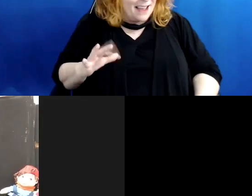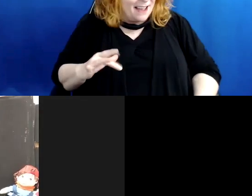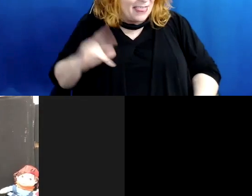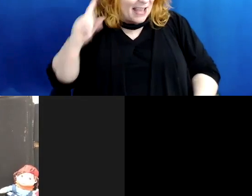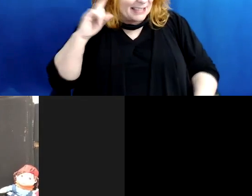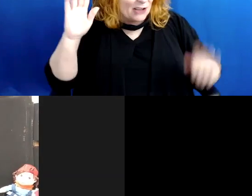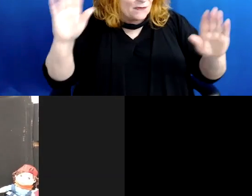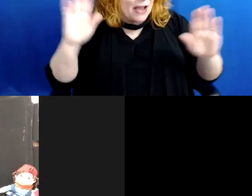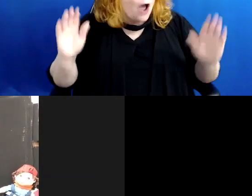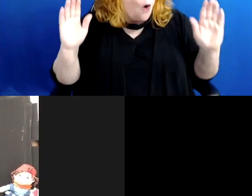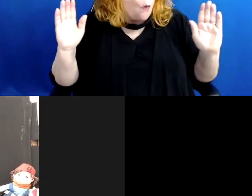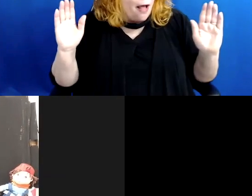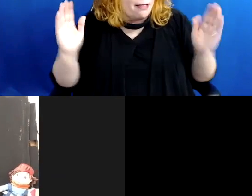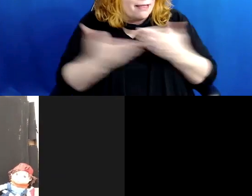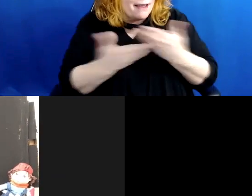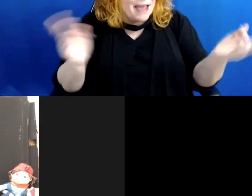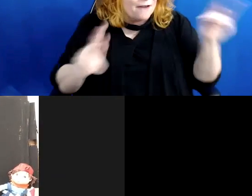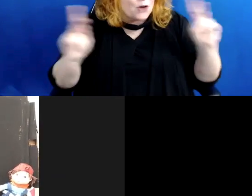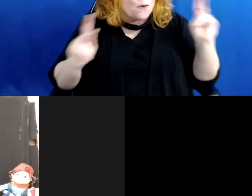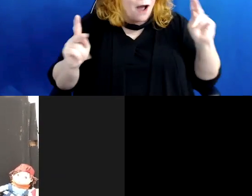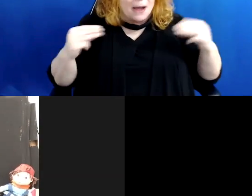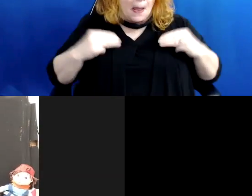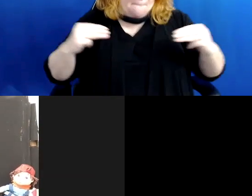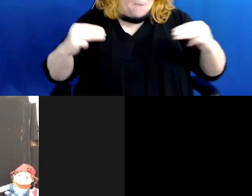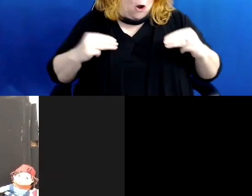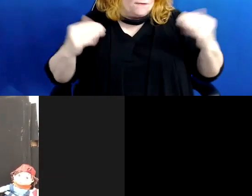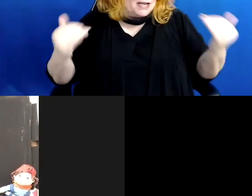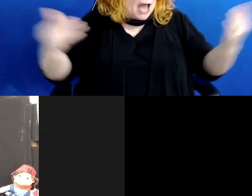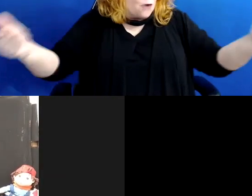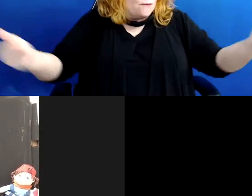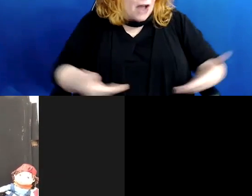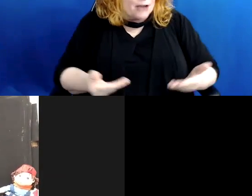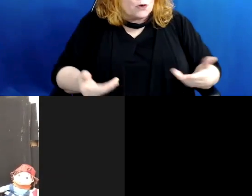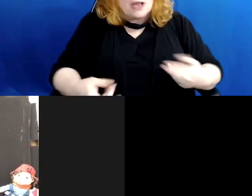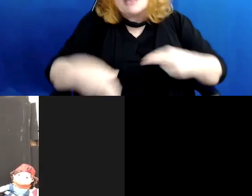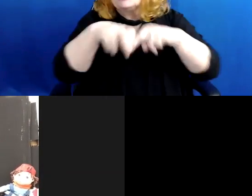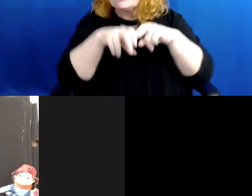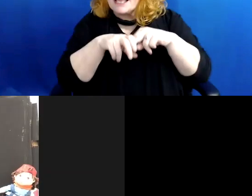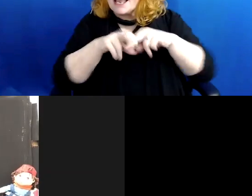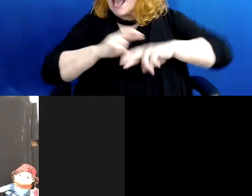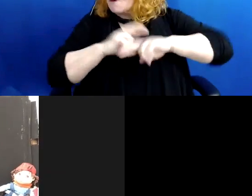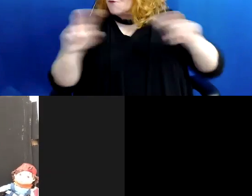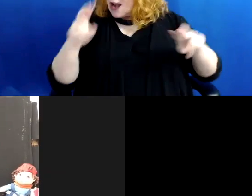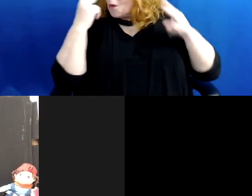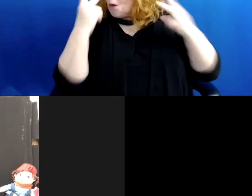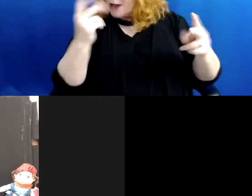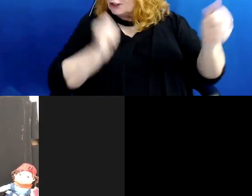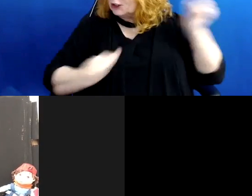Megan: Well everyone, Marvin and I want to invite you to come sit down and and get ready for the show.